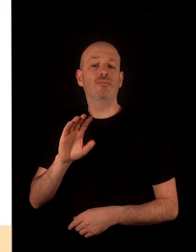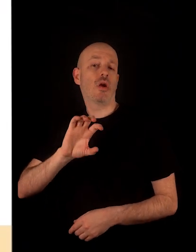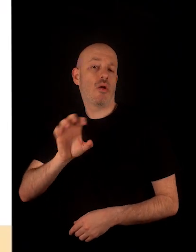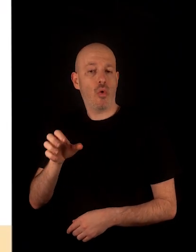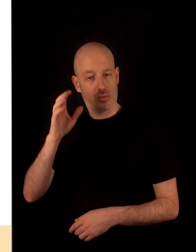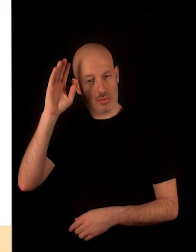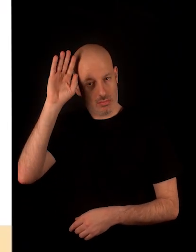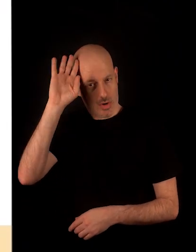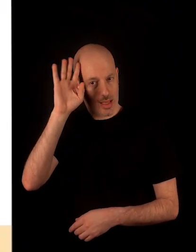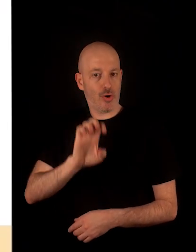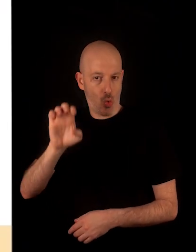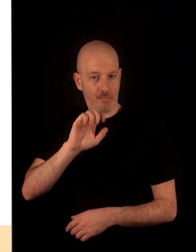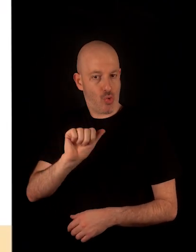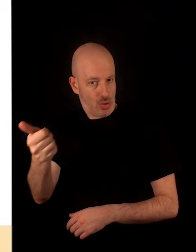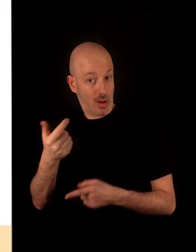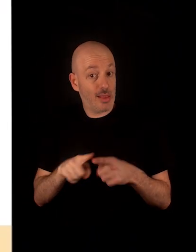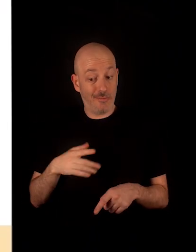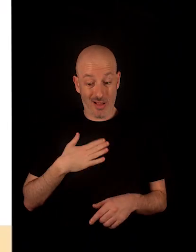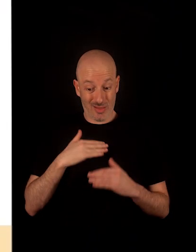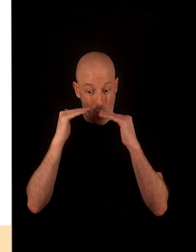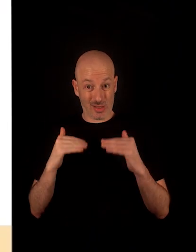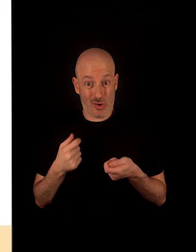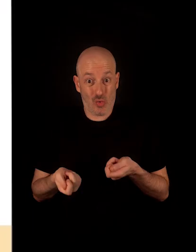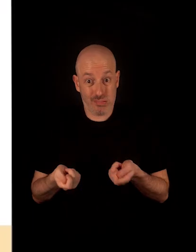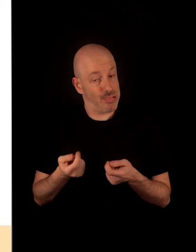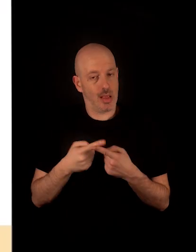And the mentor’s CV are required to be in English